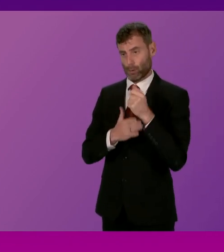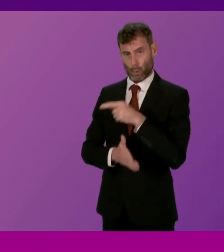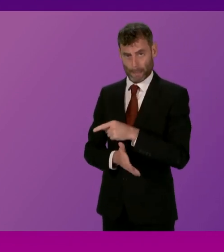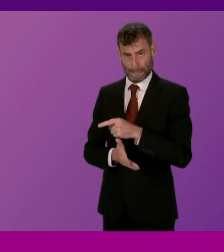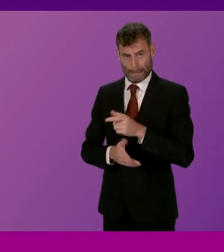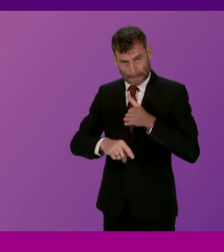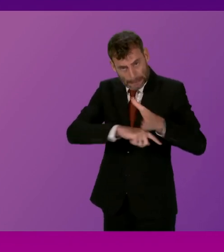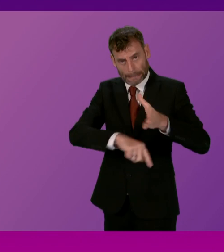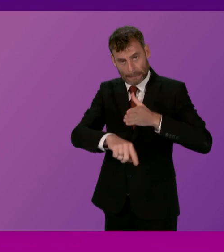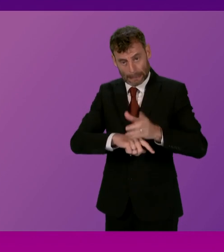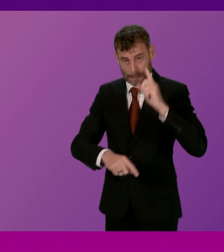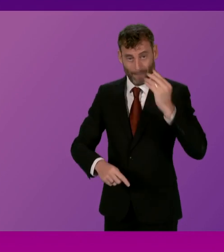Both fires took place in derelict buildings.